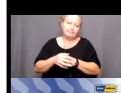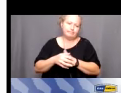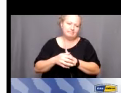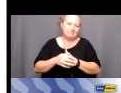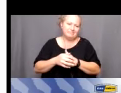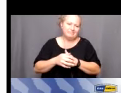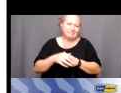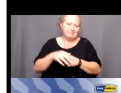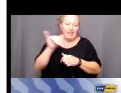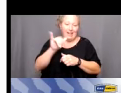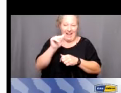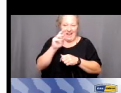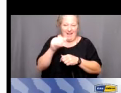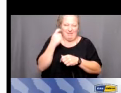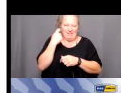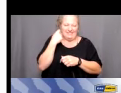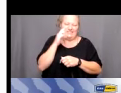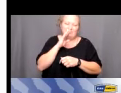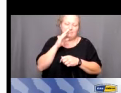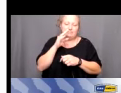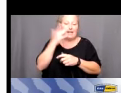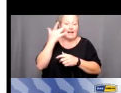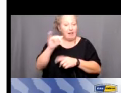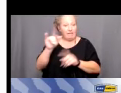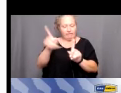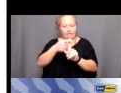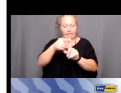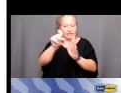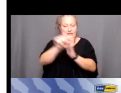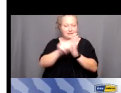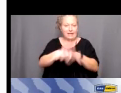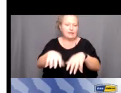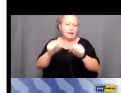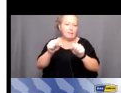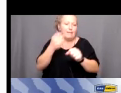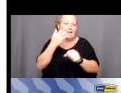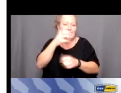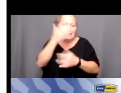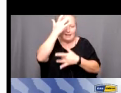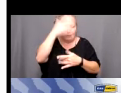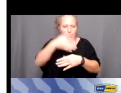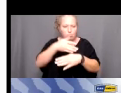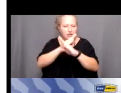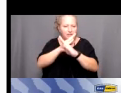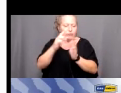As Amy said earlier today, California was the first state to adopt a heat illness prevention standards